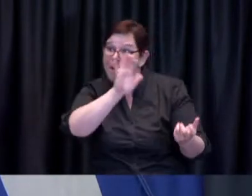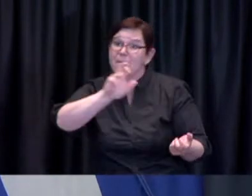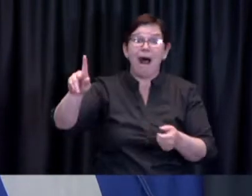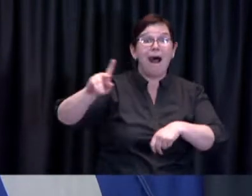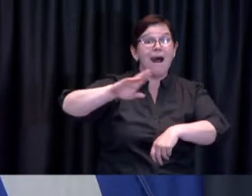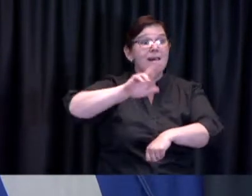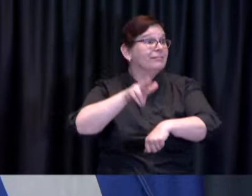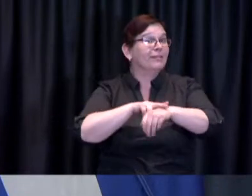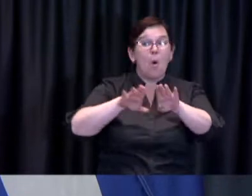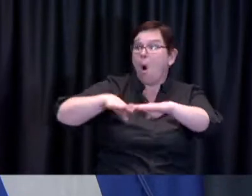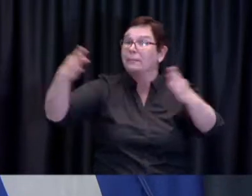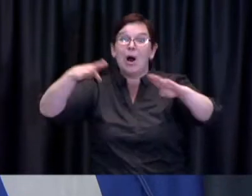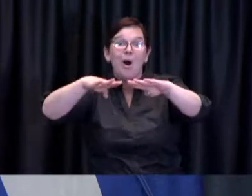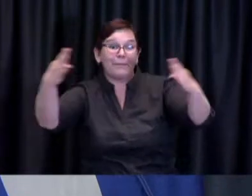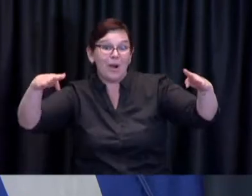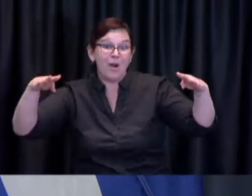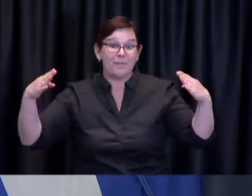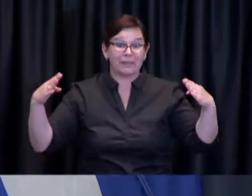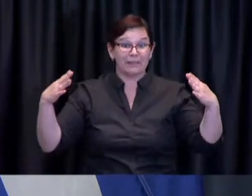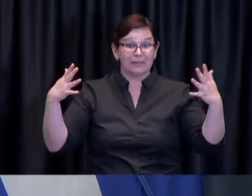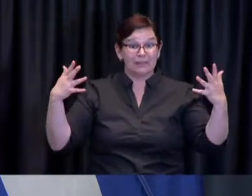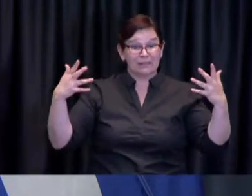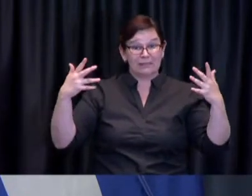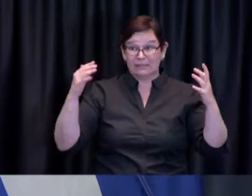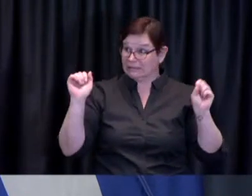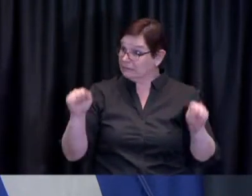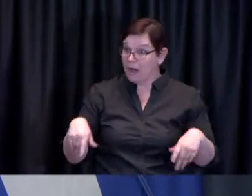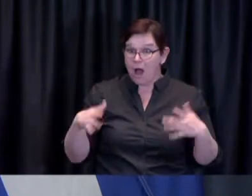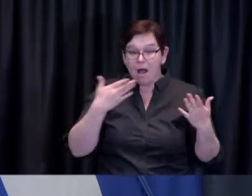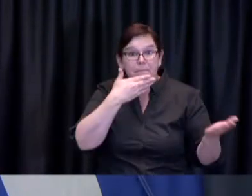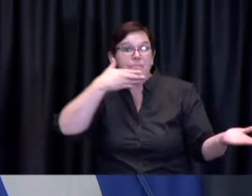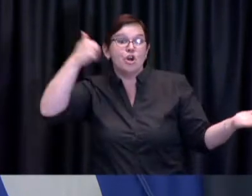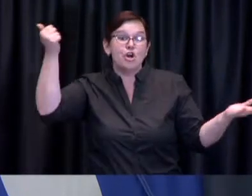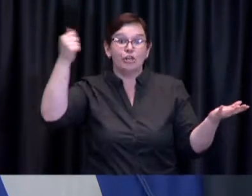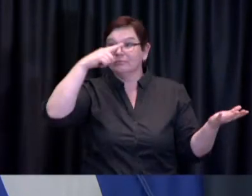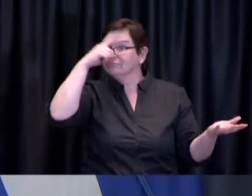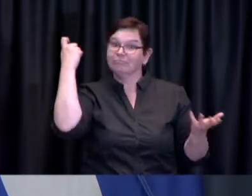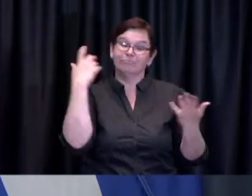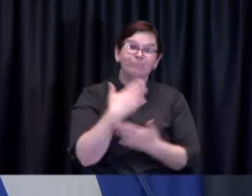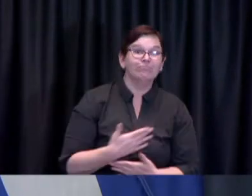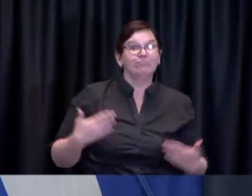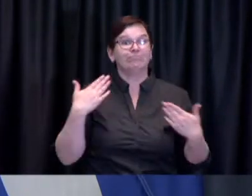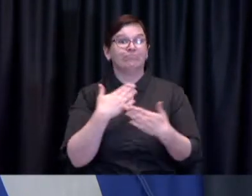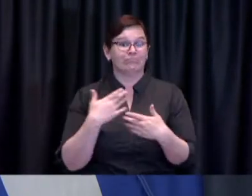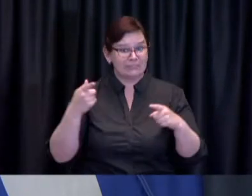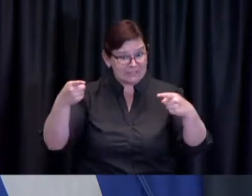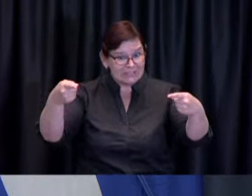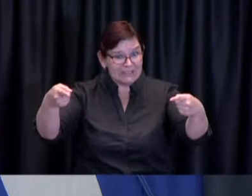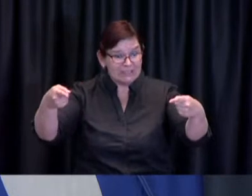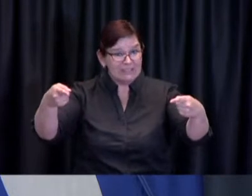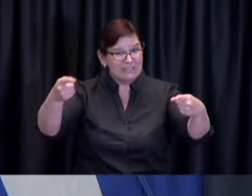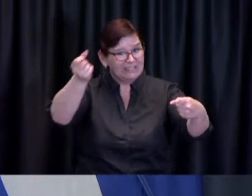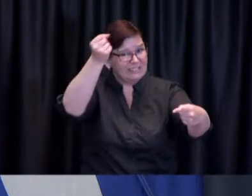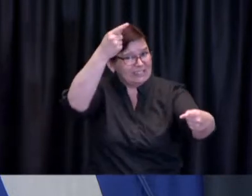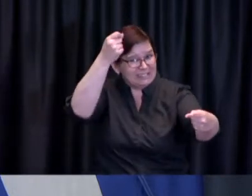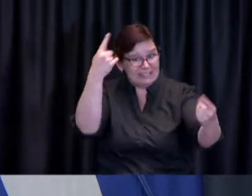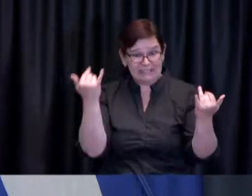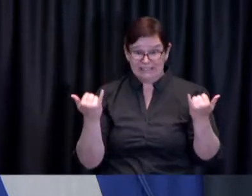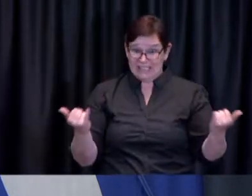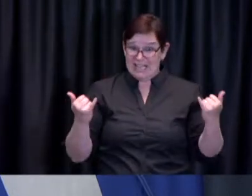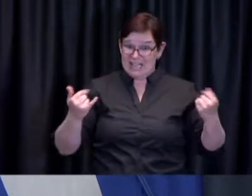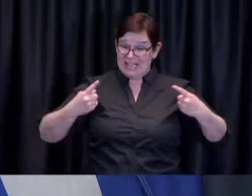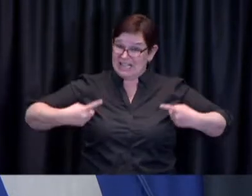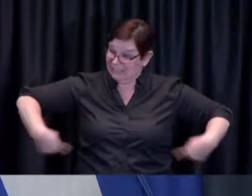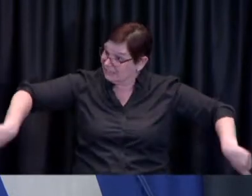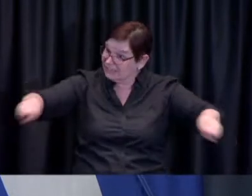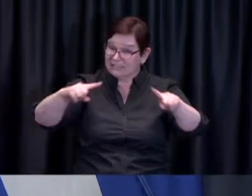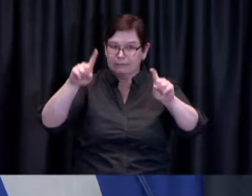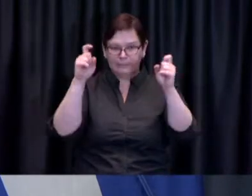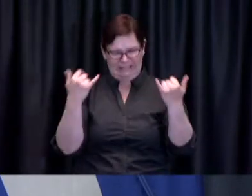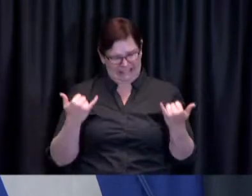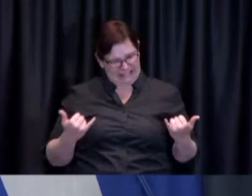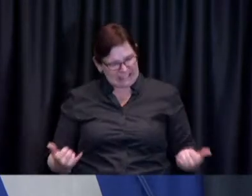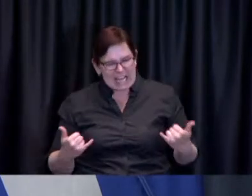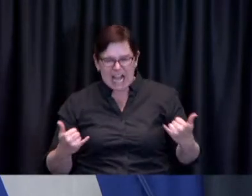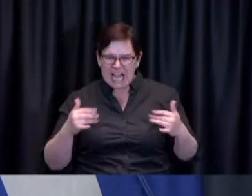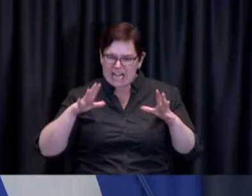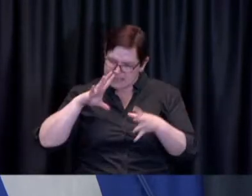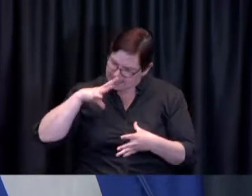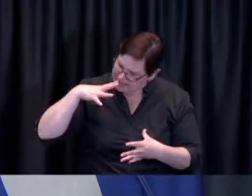and for better we all play a big part in making this happen and the biggest part is what we do